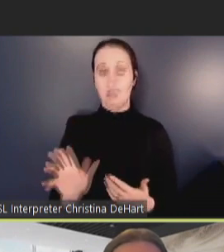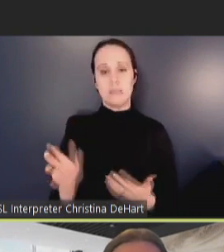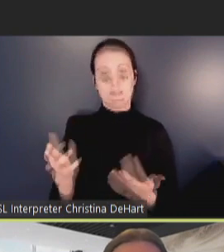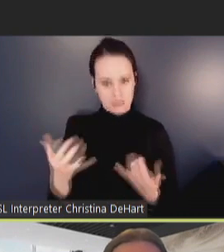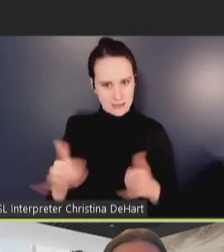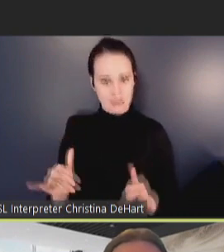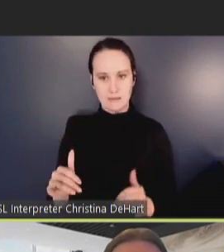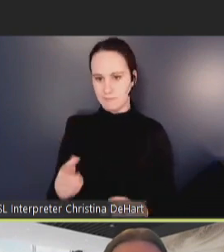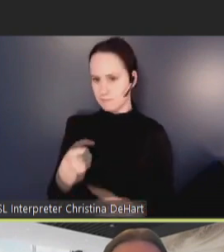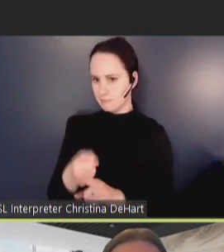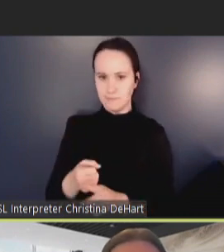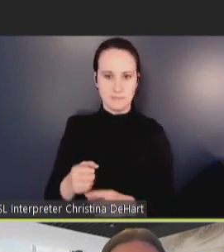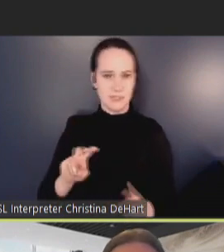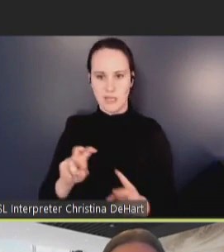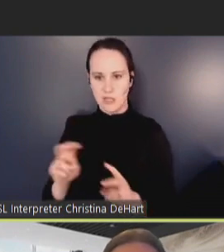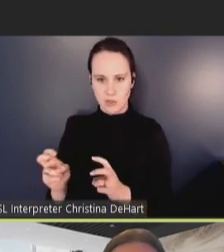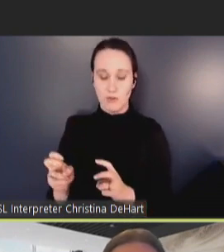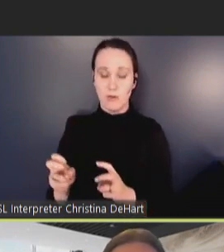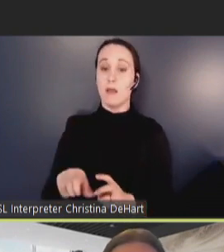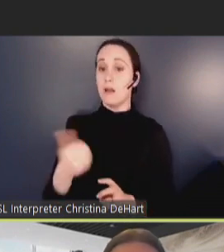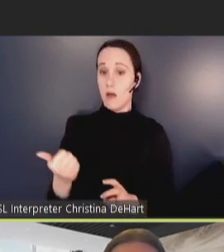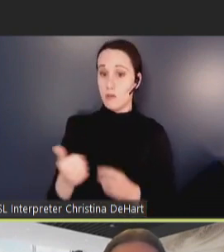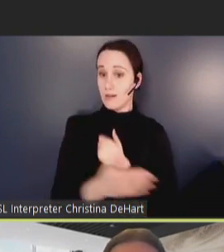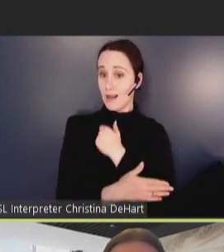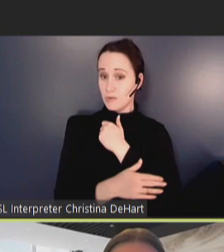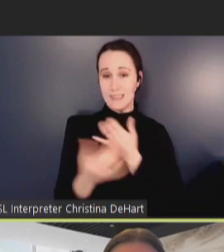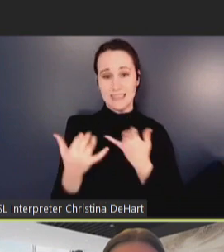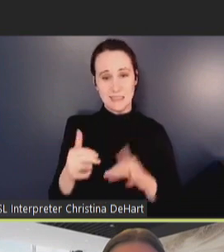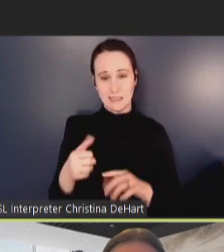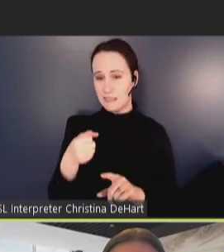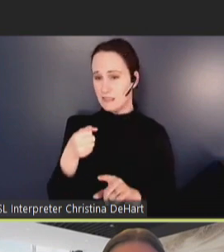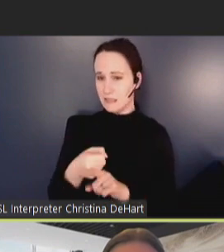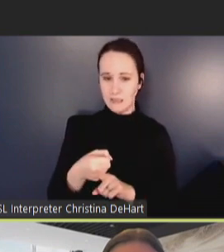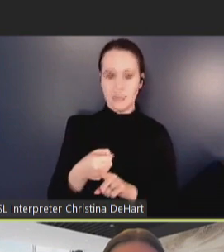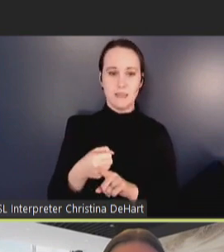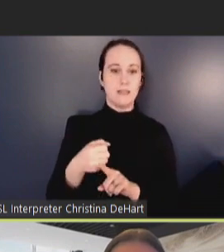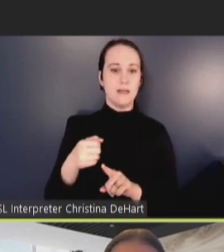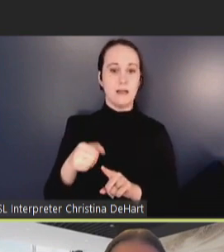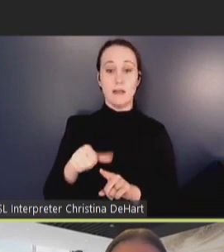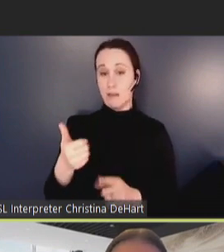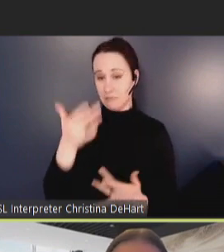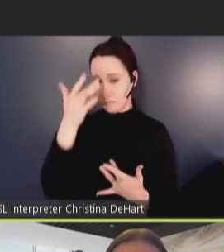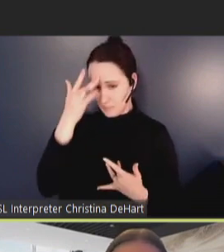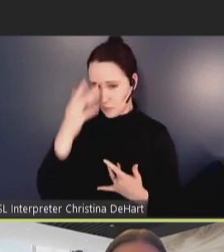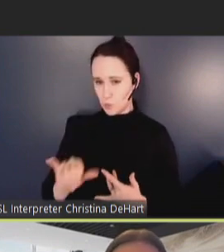experiencing a significant increase in cases of plaid-1 mPOTS. As a part of our smallpox